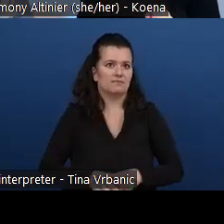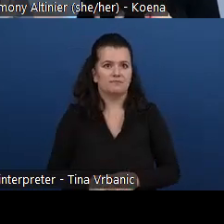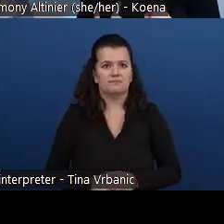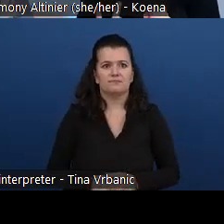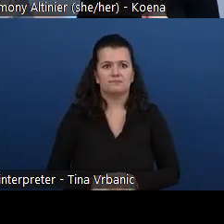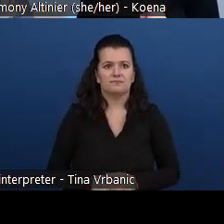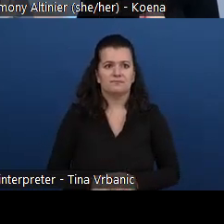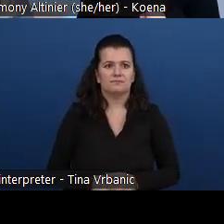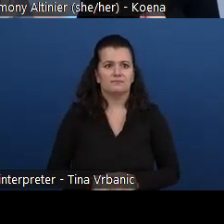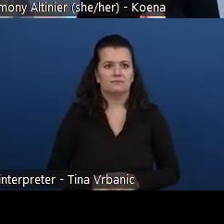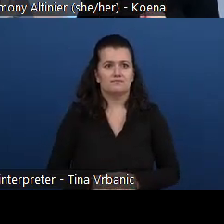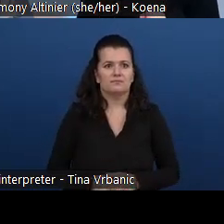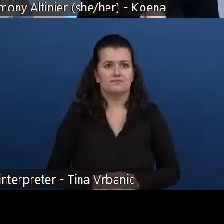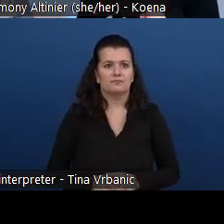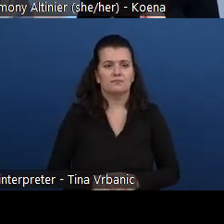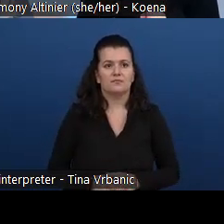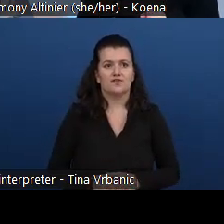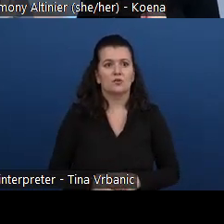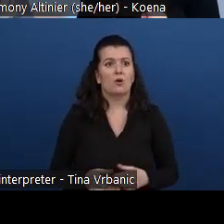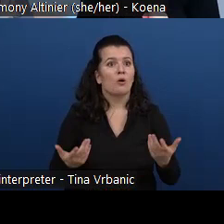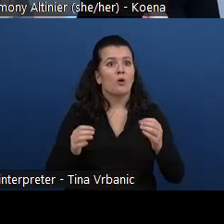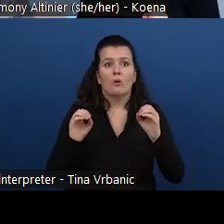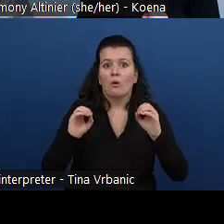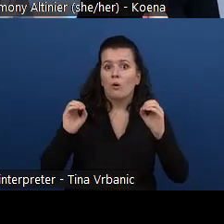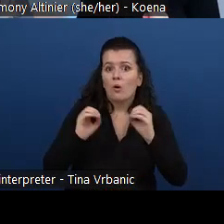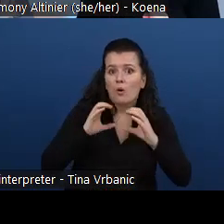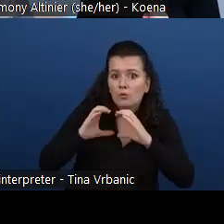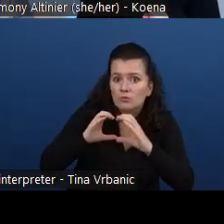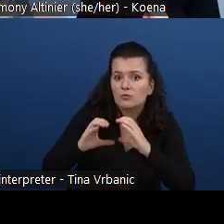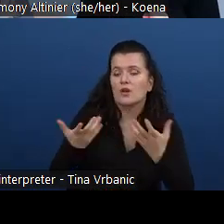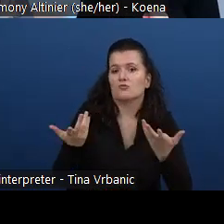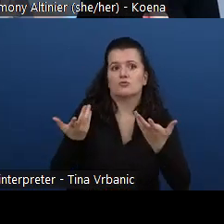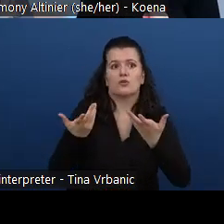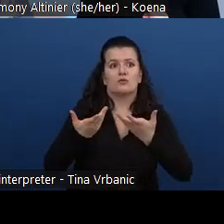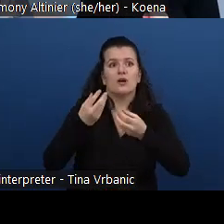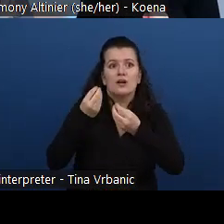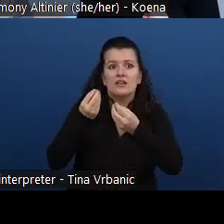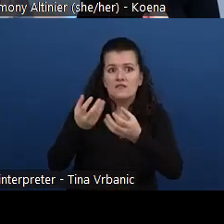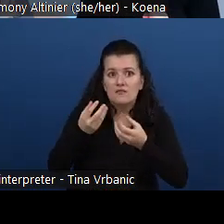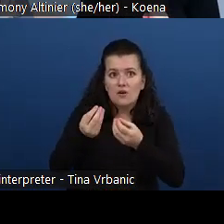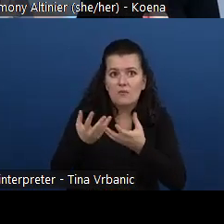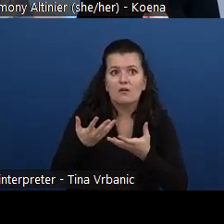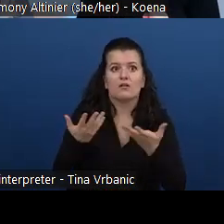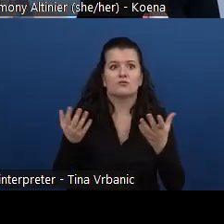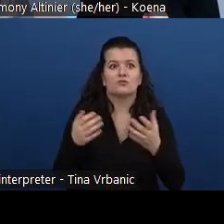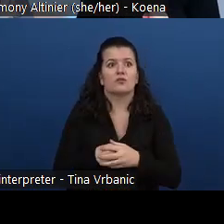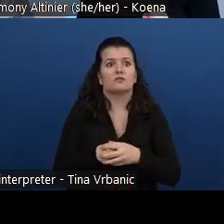Without consultation or even prior information, the press kit of the Inter-ministerial Committee